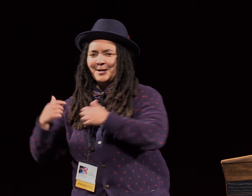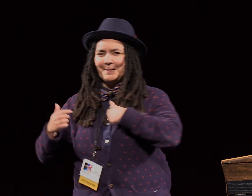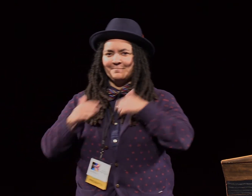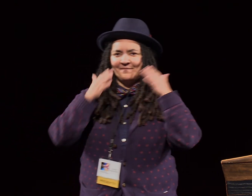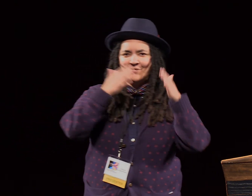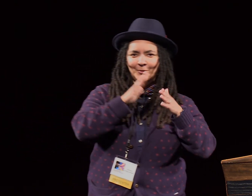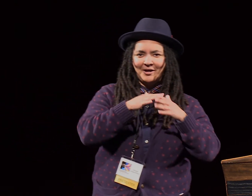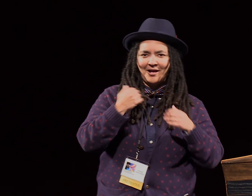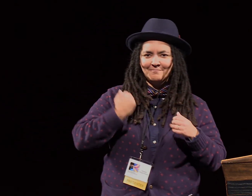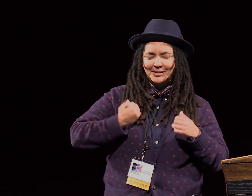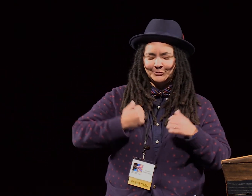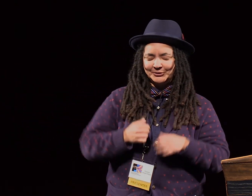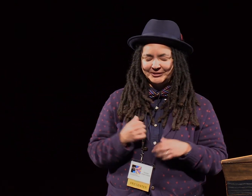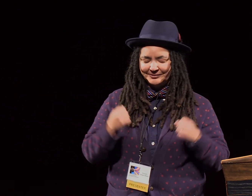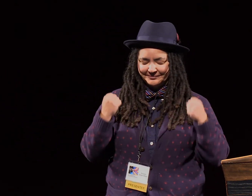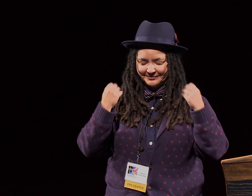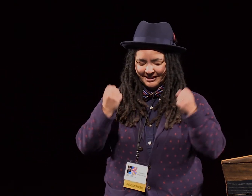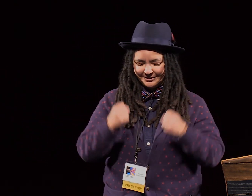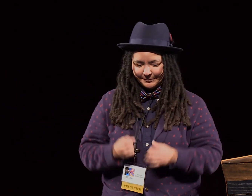and again, my masculine signing.